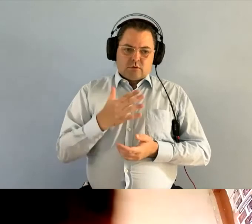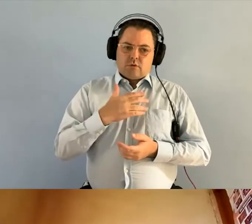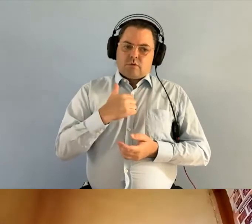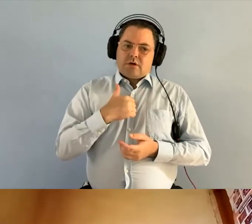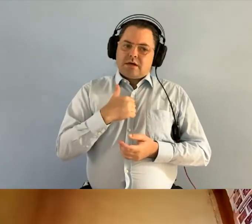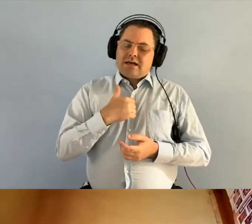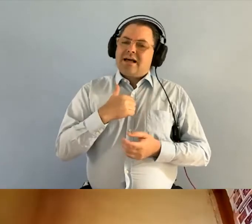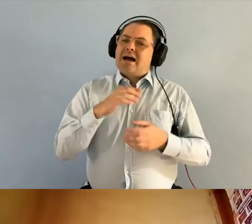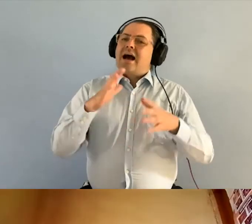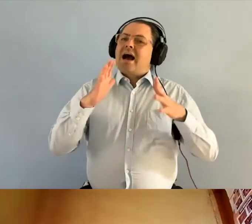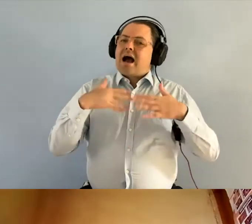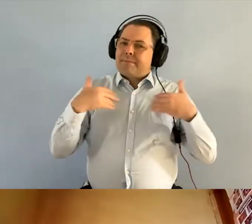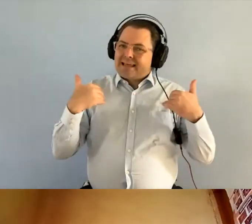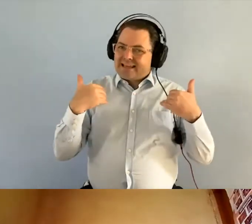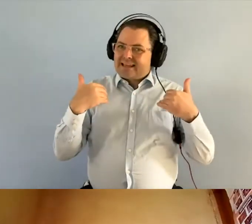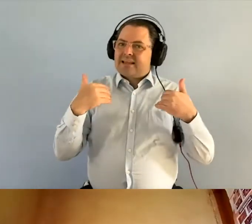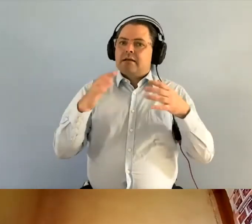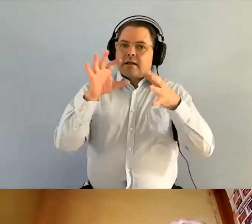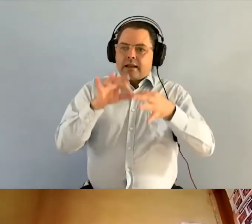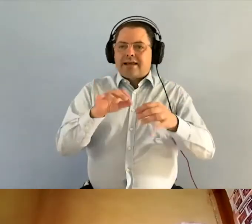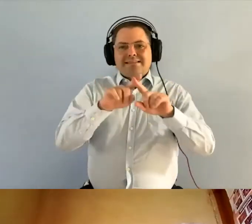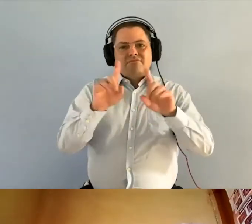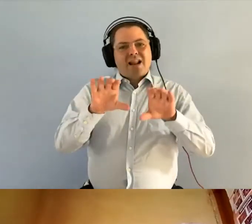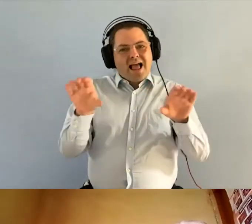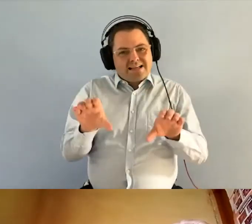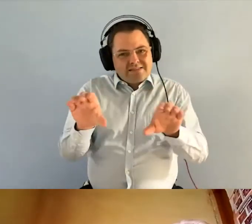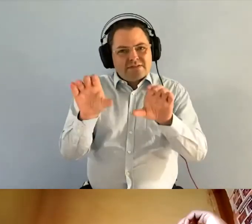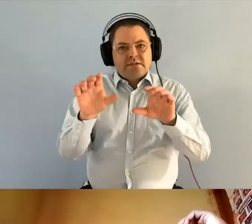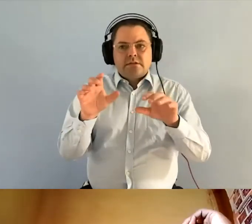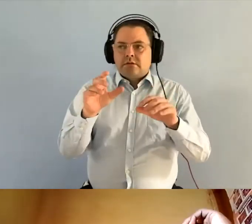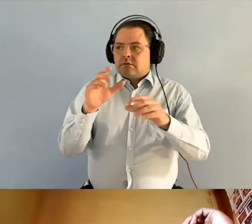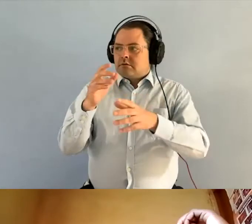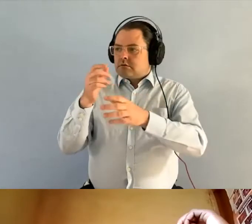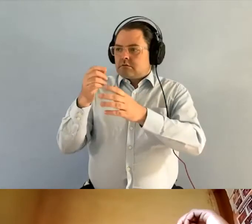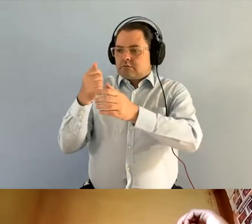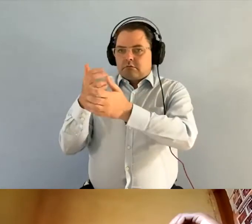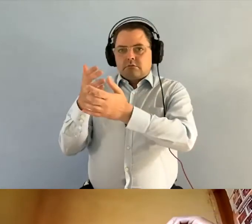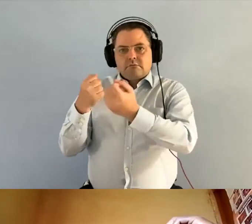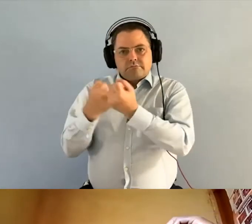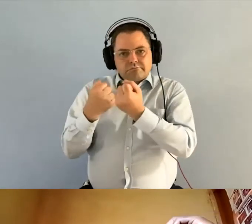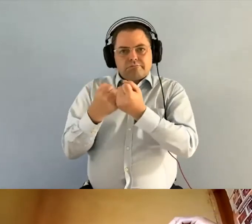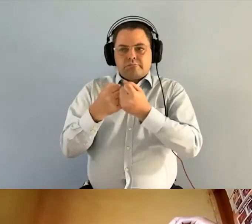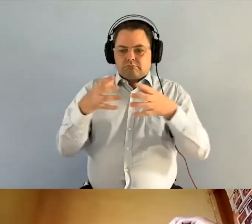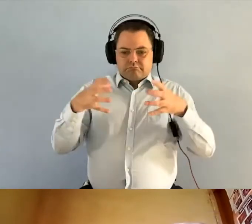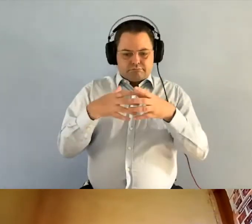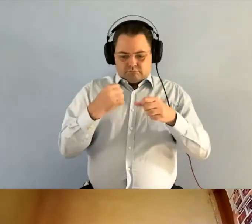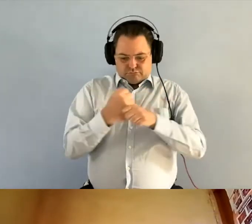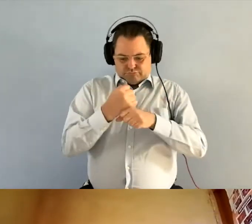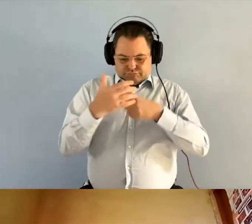welcome the establishment of the Disability Reference Group, the activities that it's under taken to